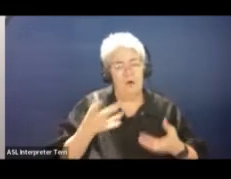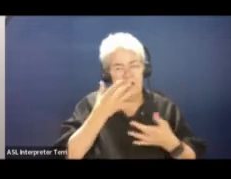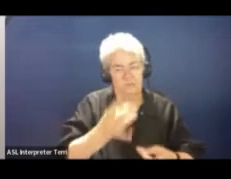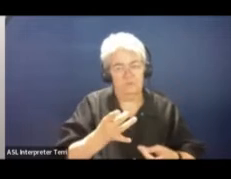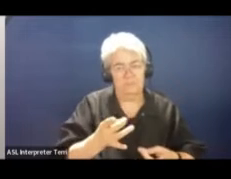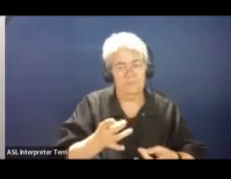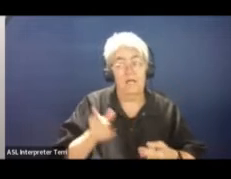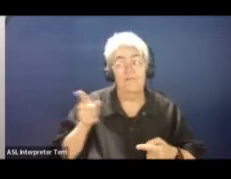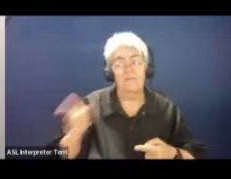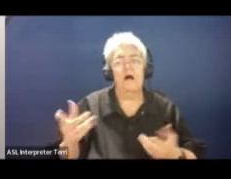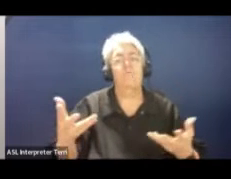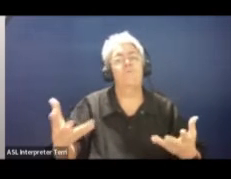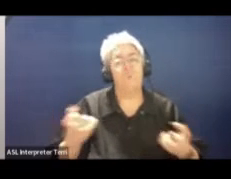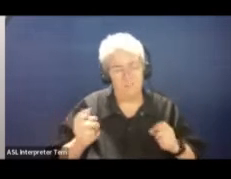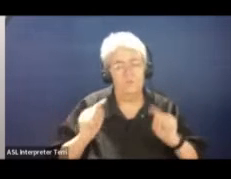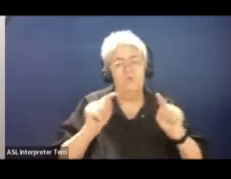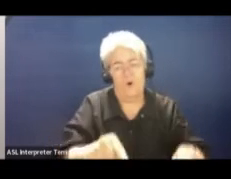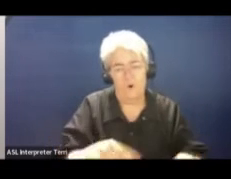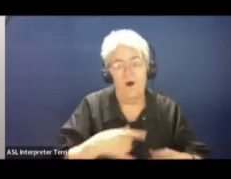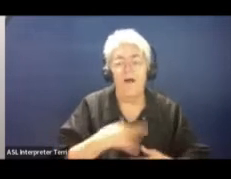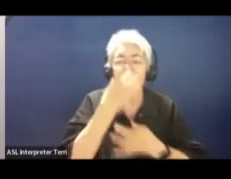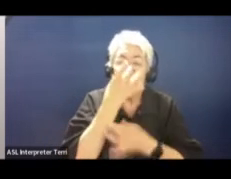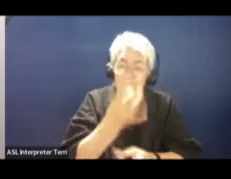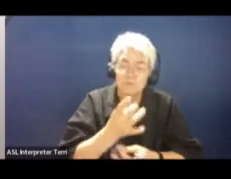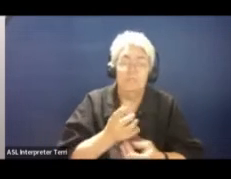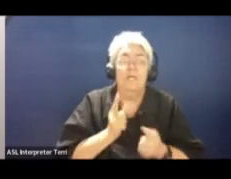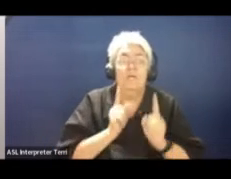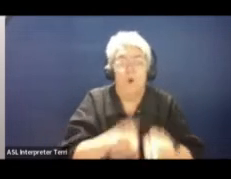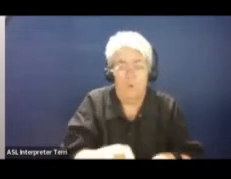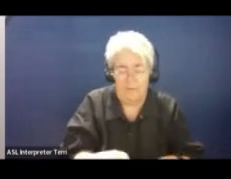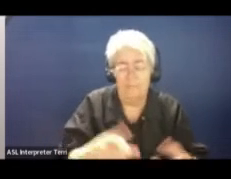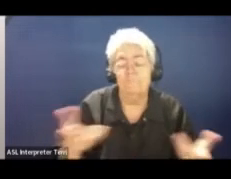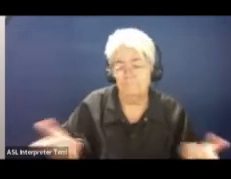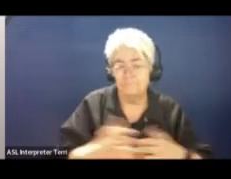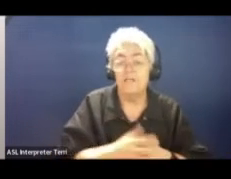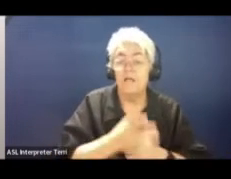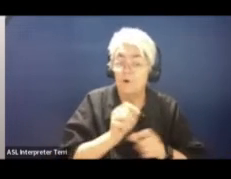I want to better myself, I'm interested in connecting. And we're also going to plan